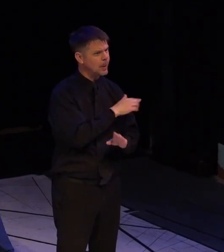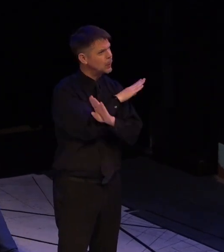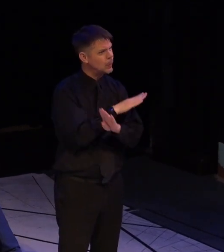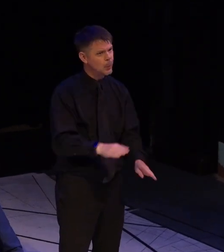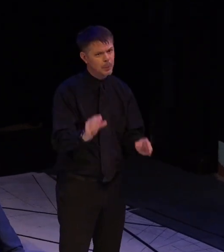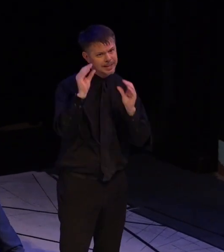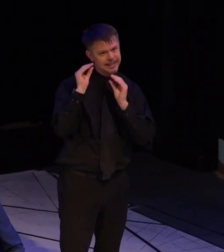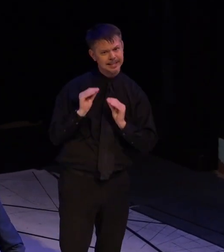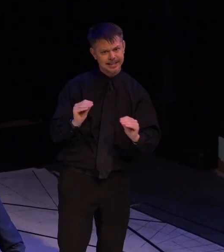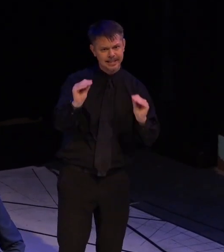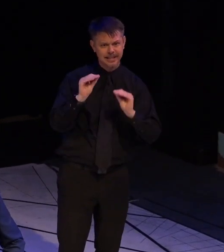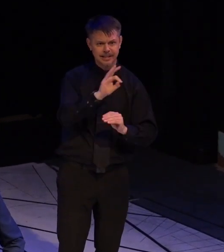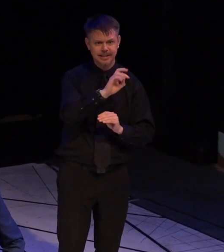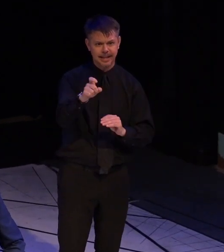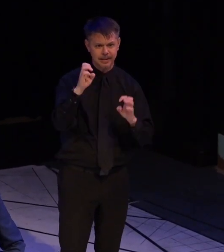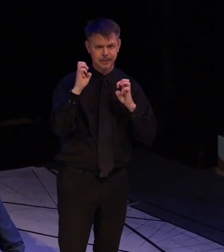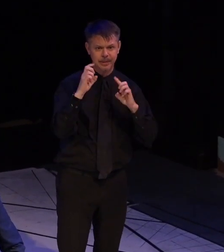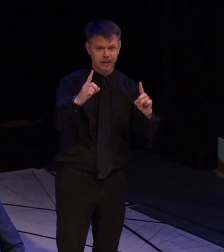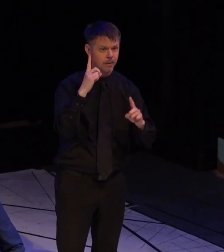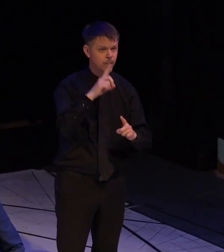to students with special needs.